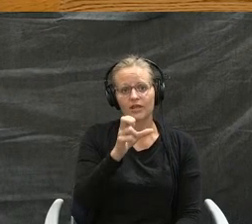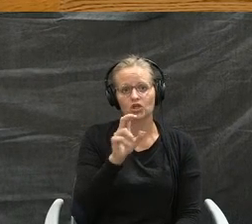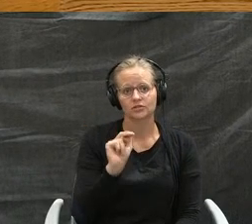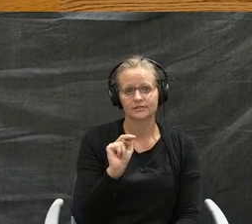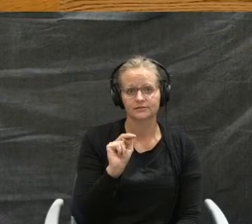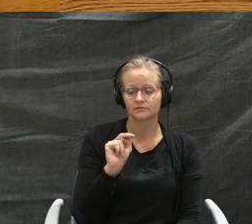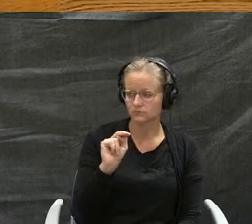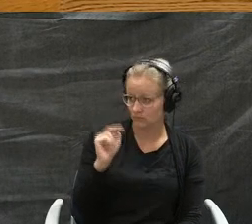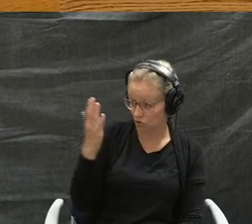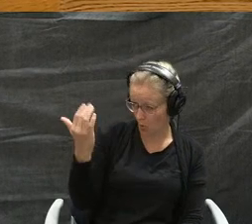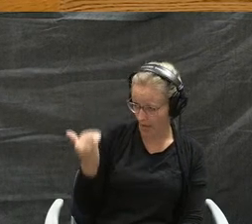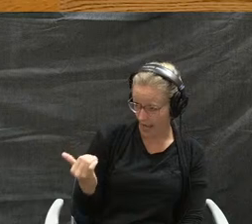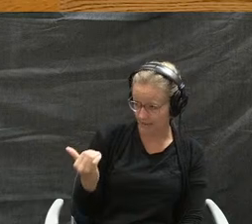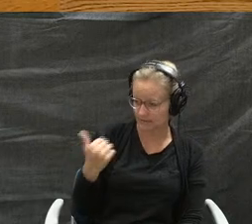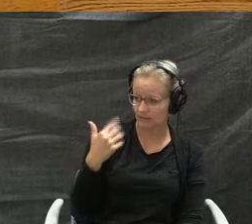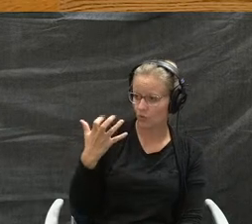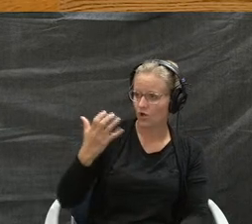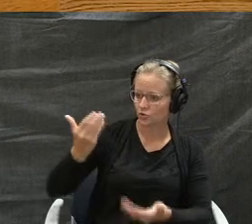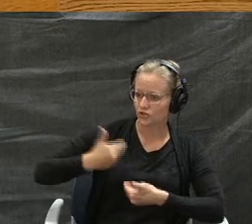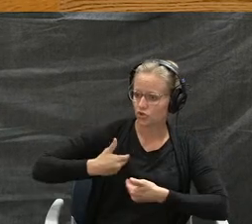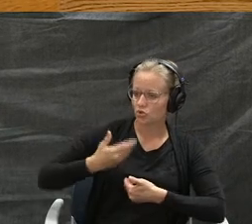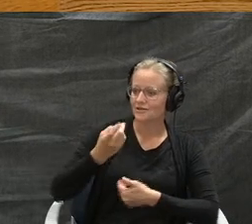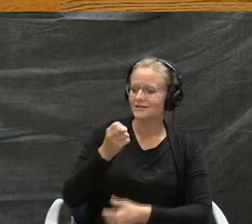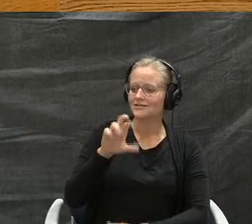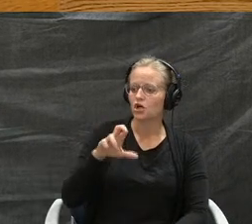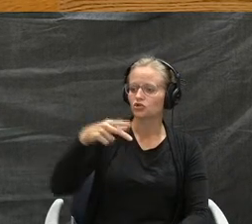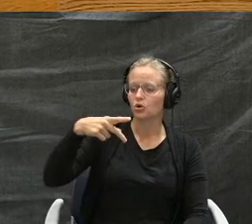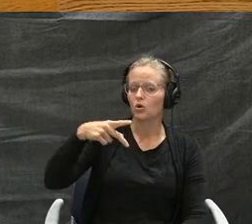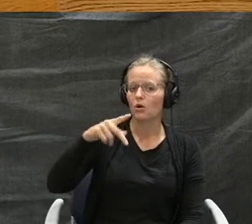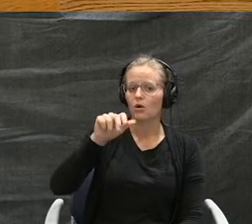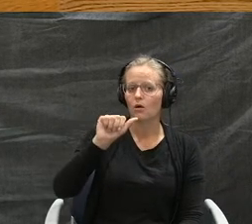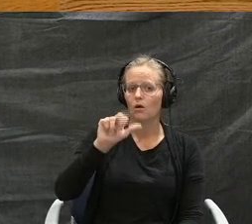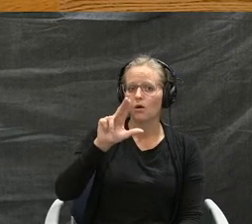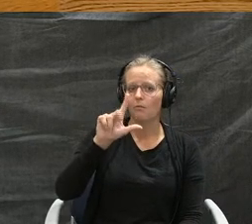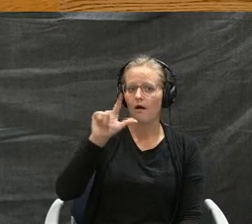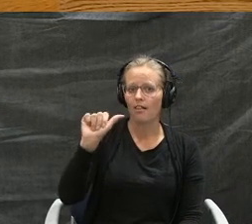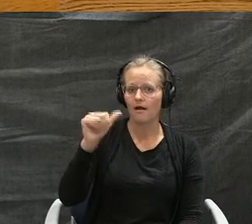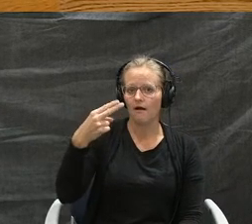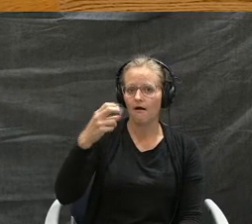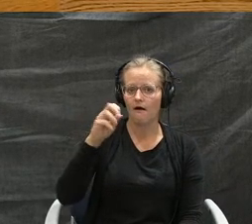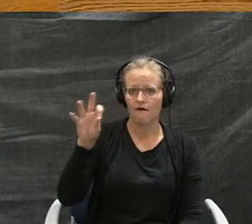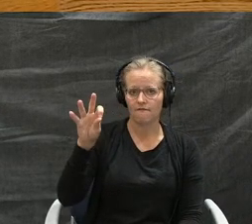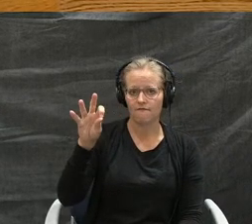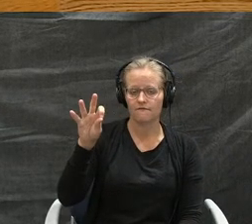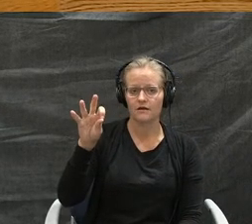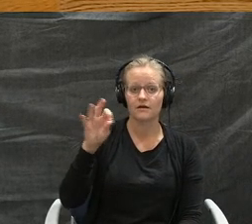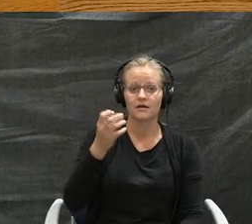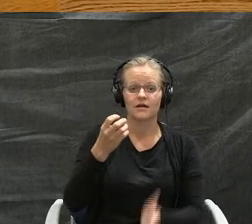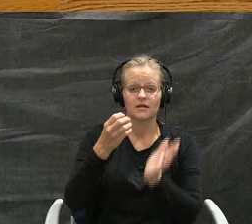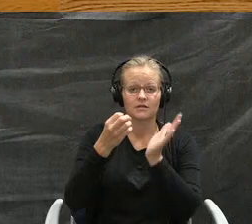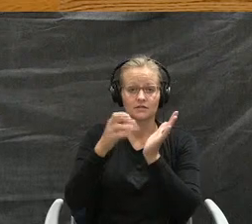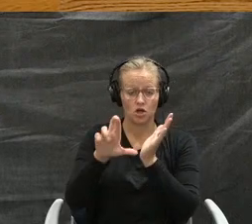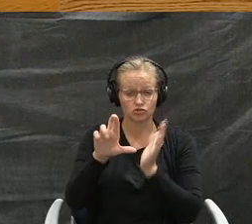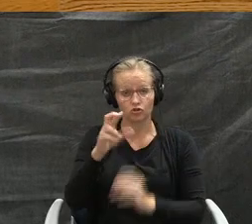like to introduce is doctor Paula, half doctor half is recently retired from the district, but she graciously